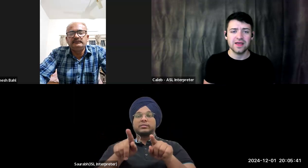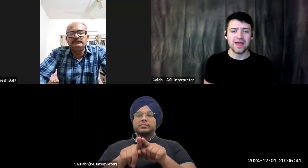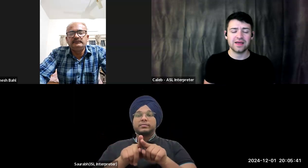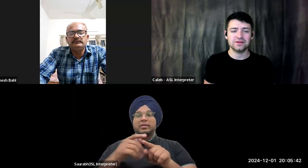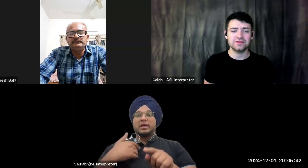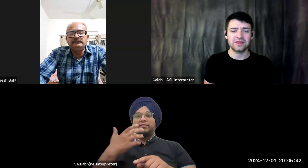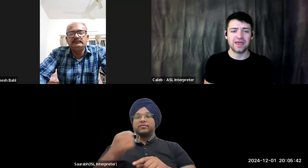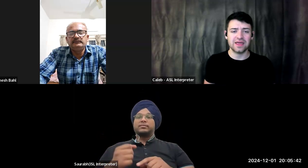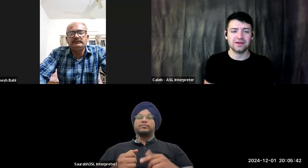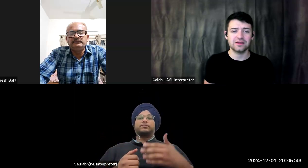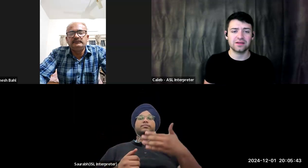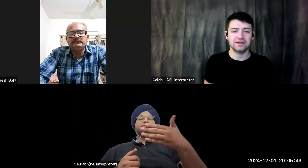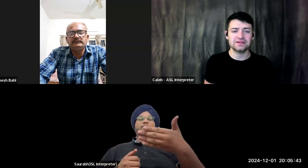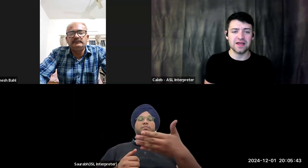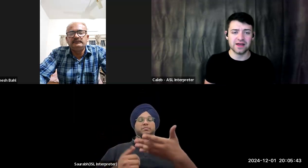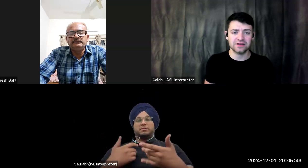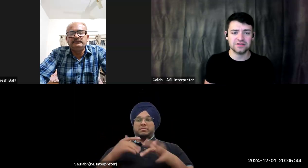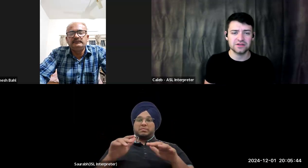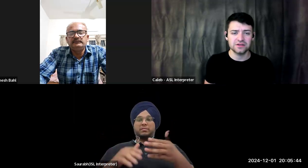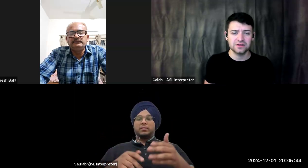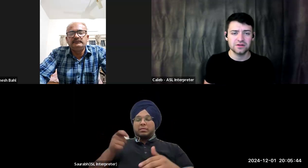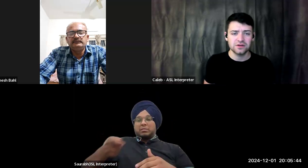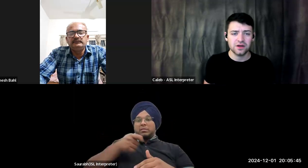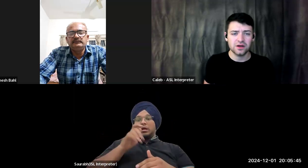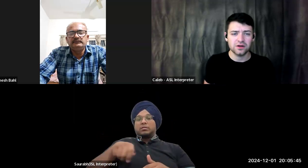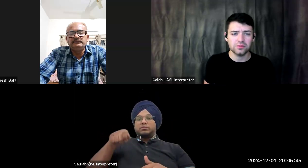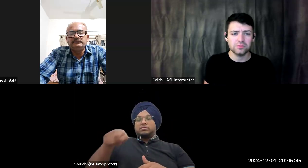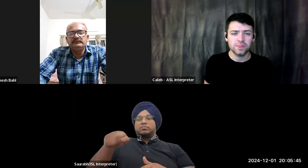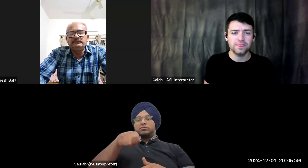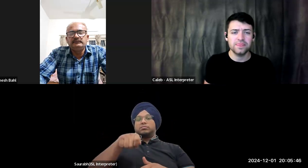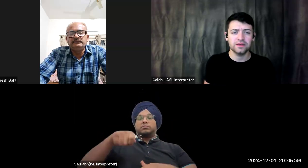And the cane can detect